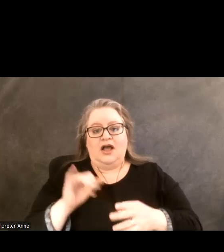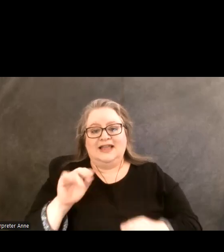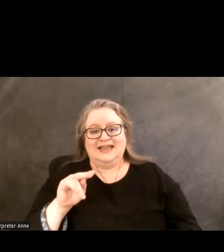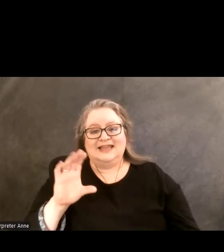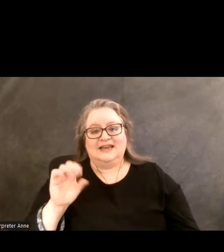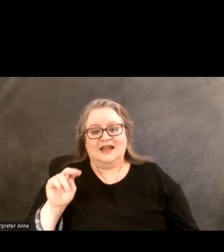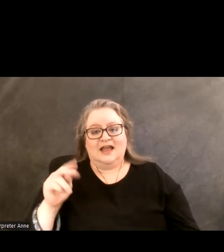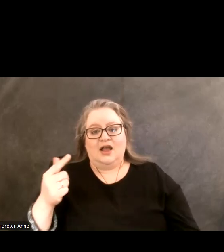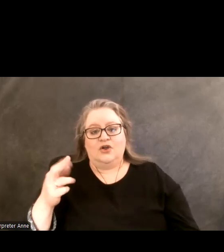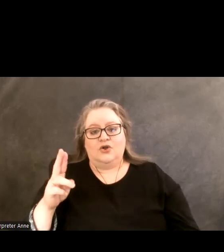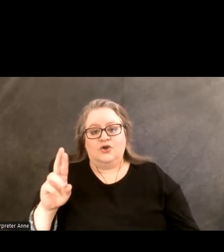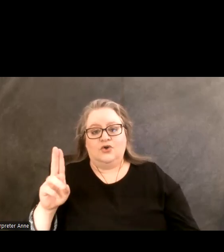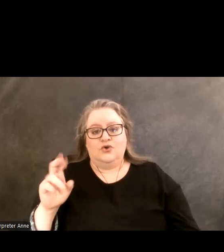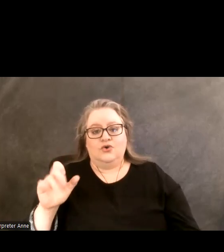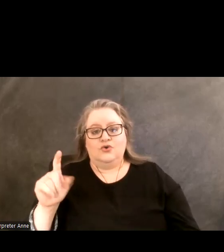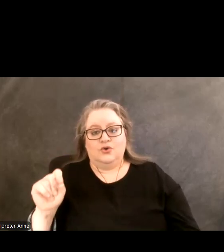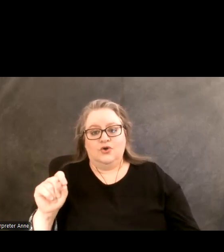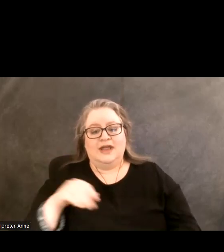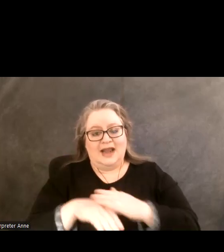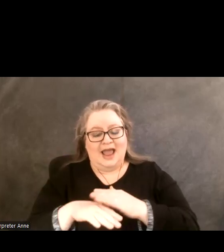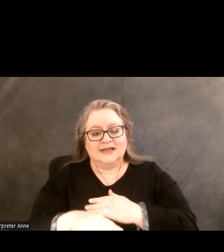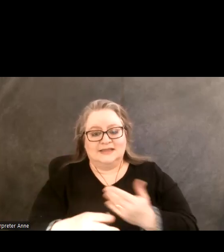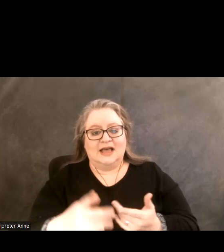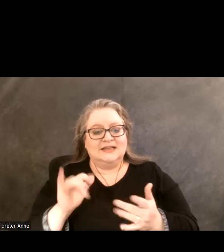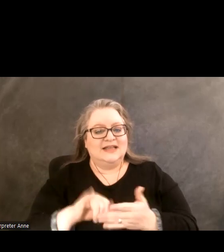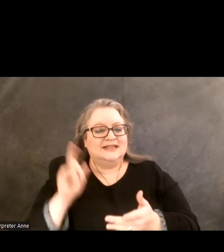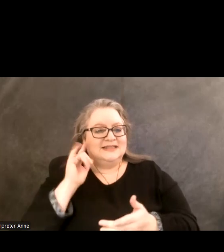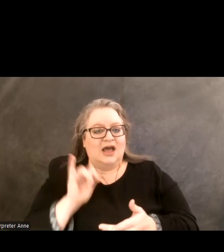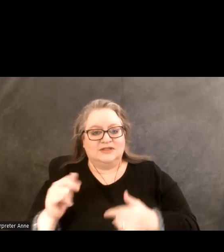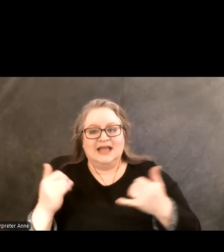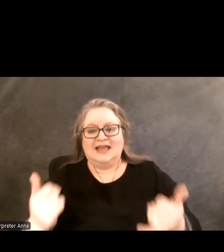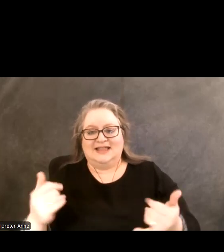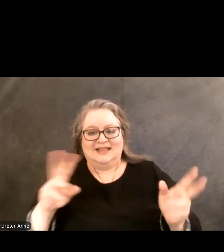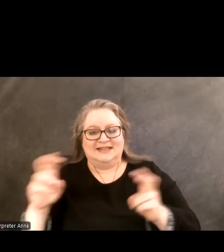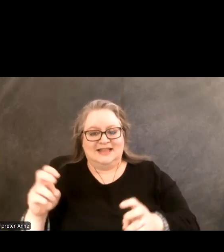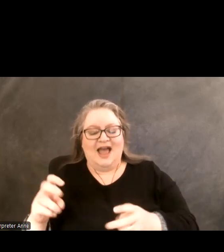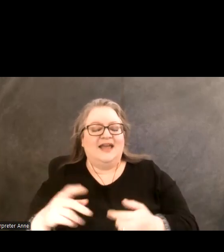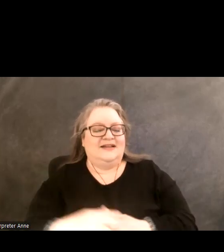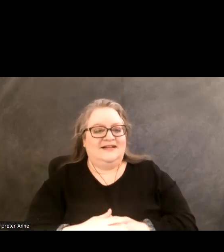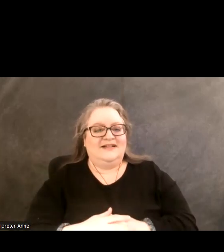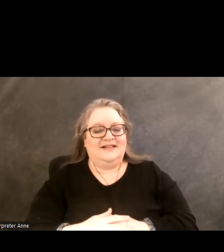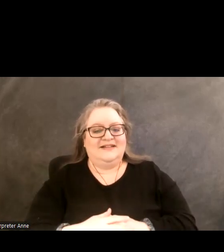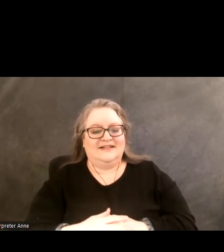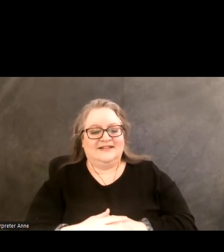so it sounds like the like this. When I saw this presentation